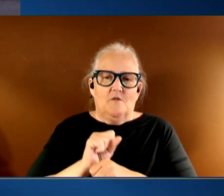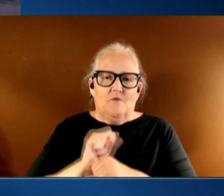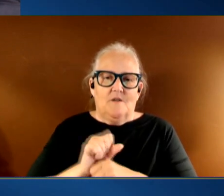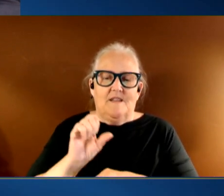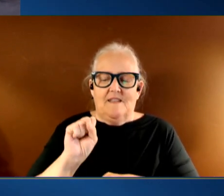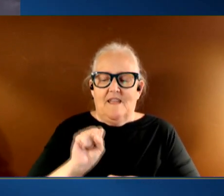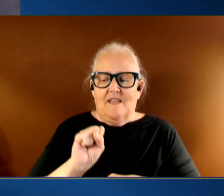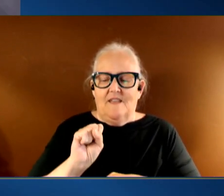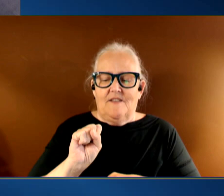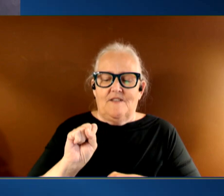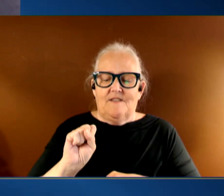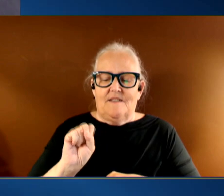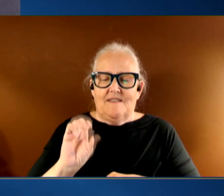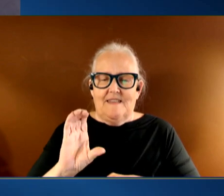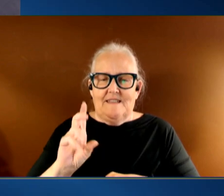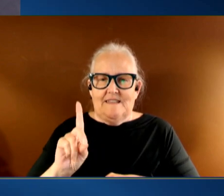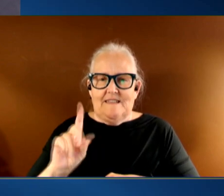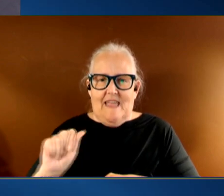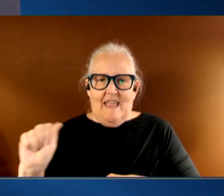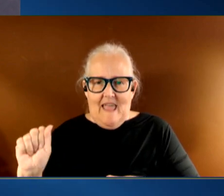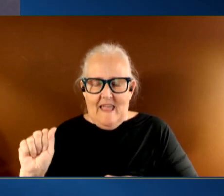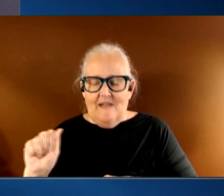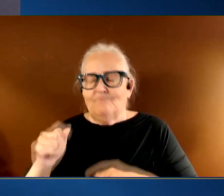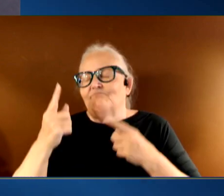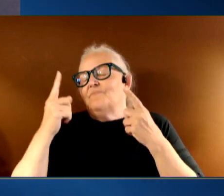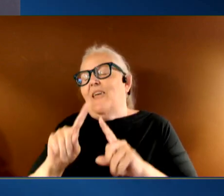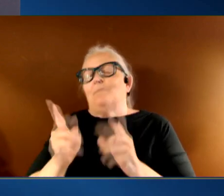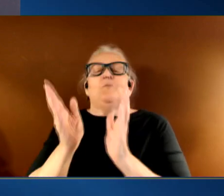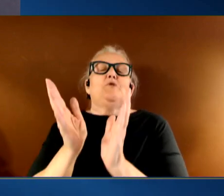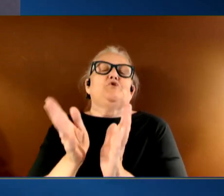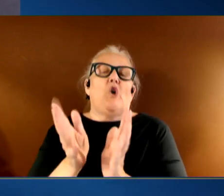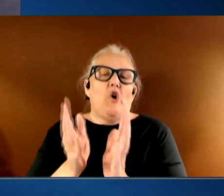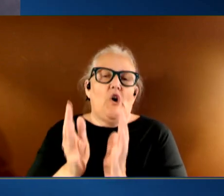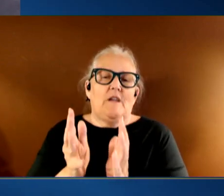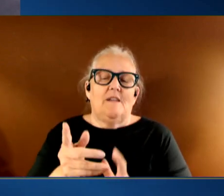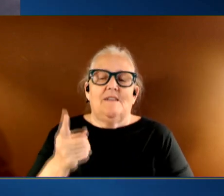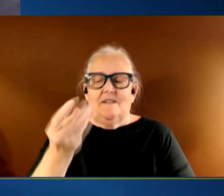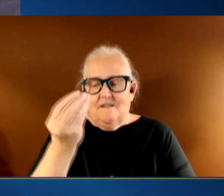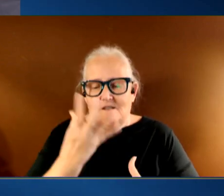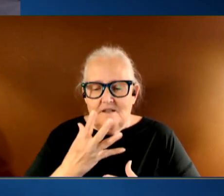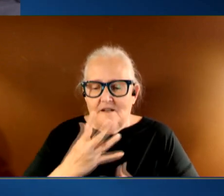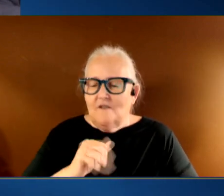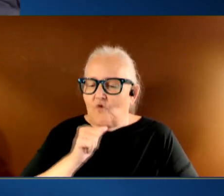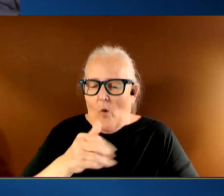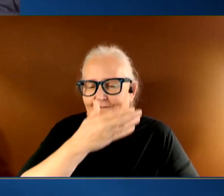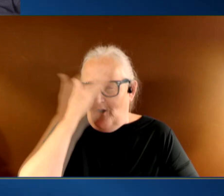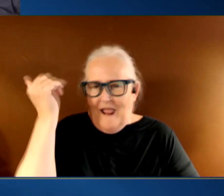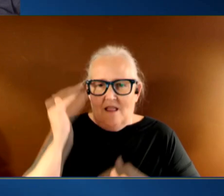to me in a conversation we were just having, "Mary, don't forget about the adults." So,